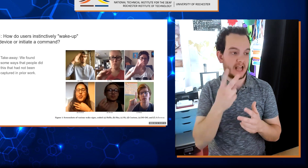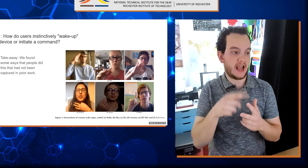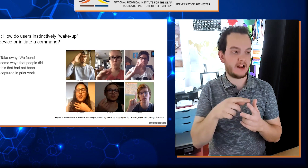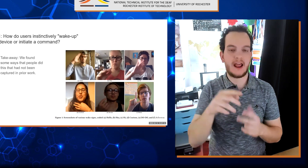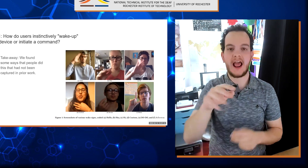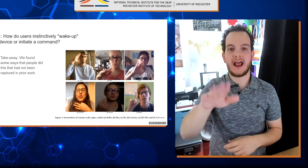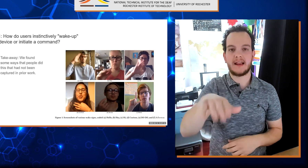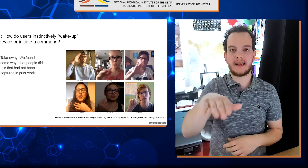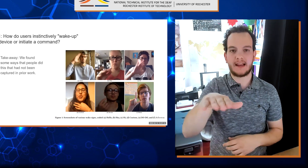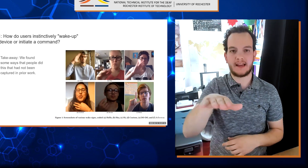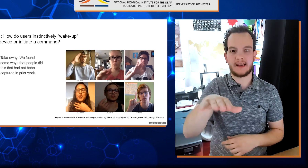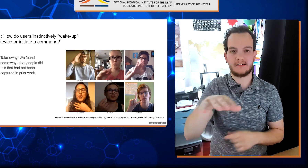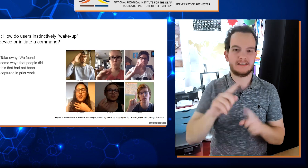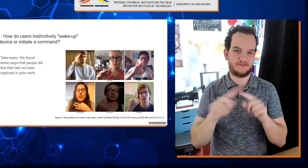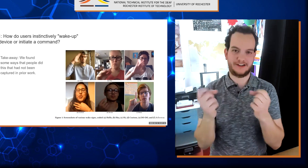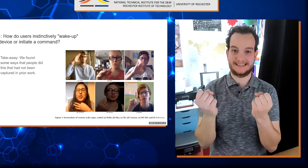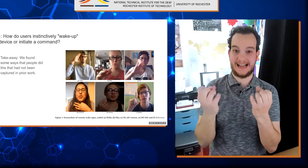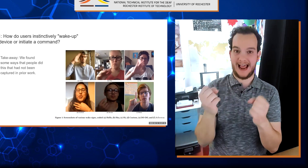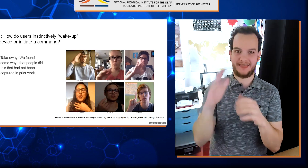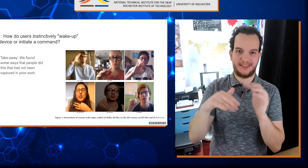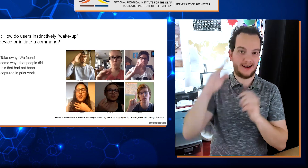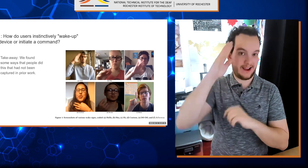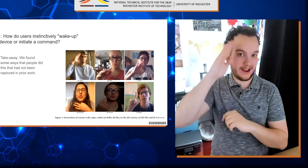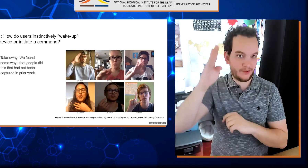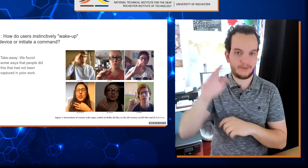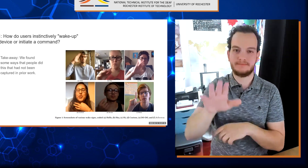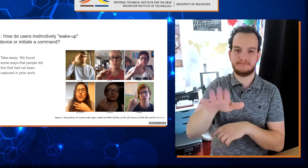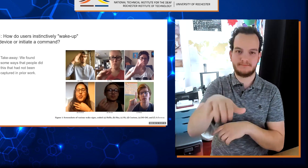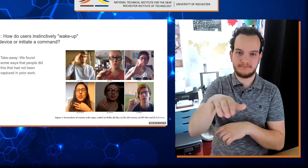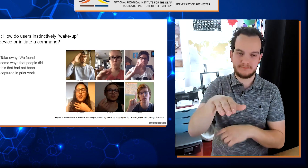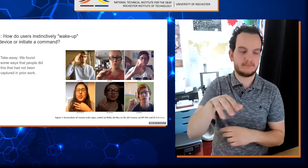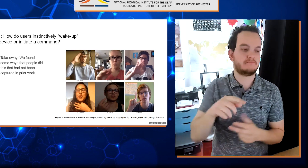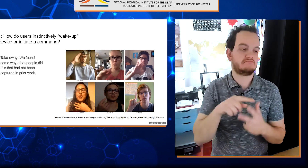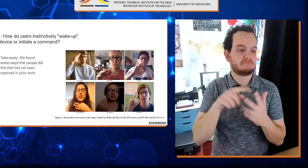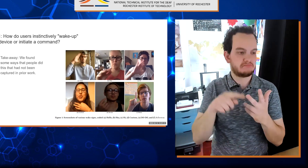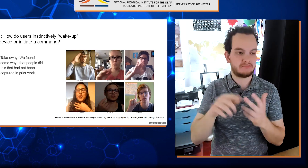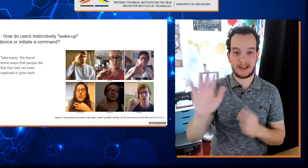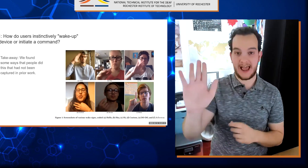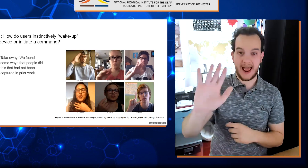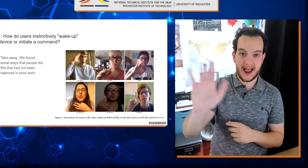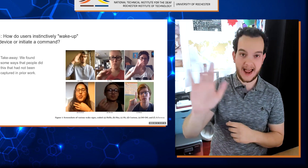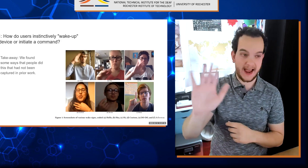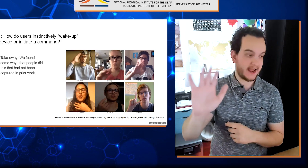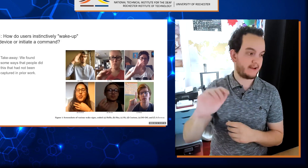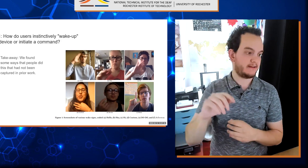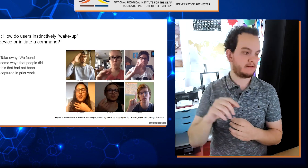The second picture is a "Hey," attention-getting sign.